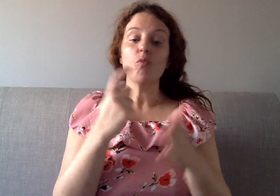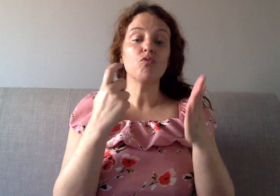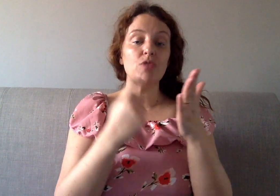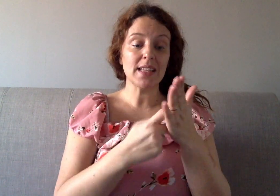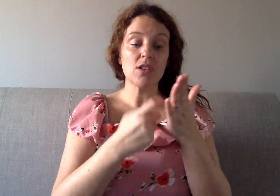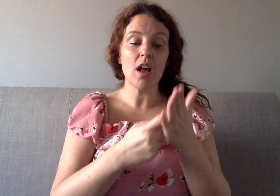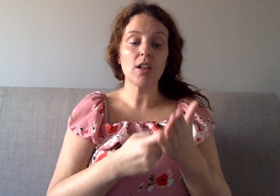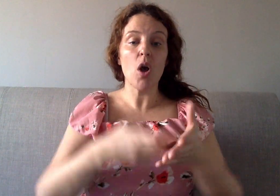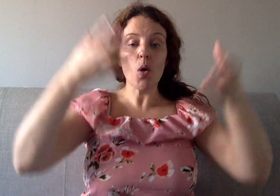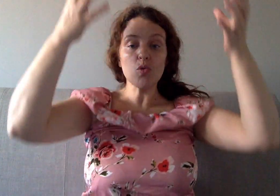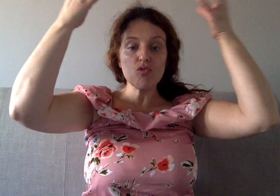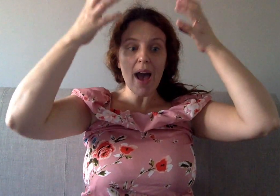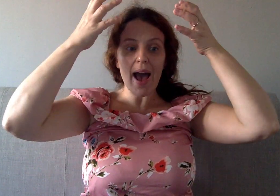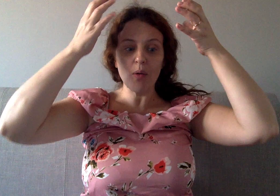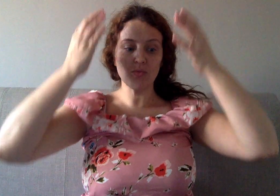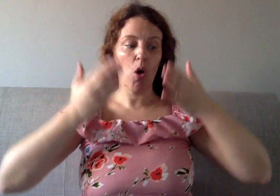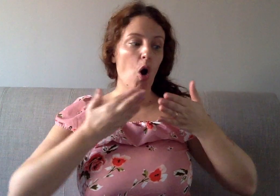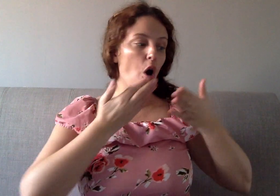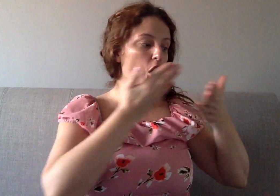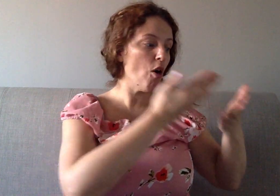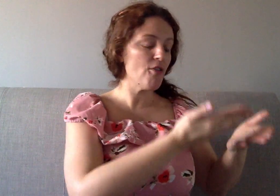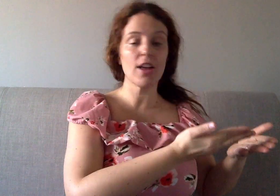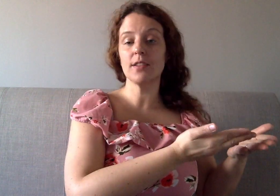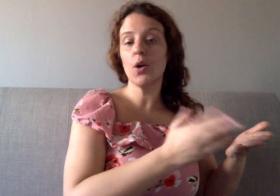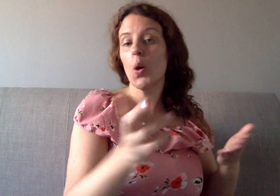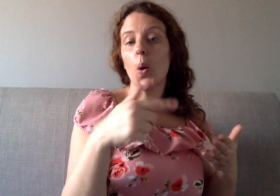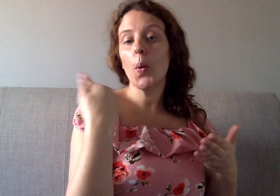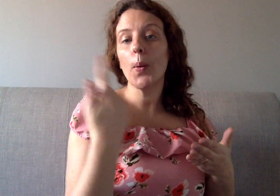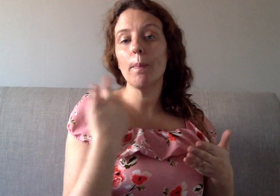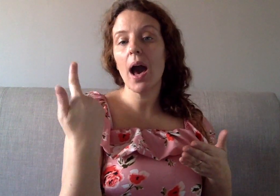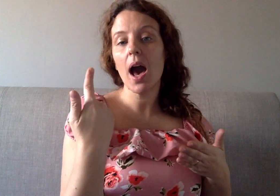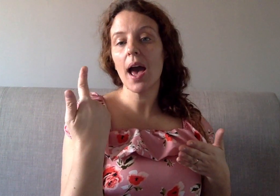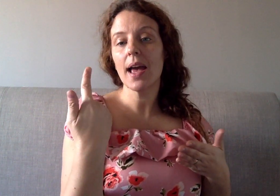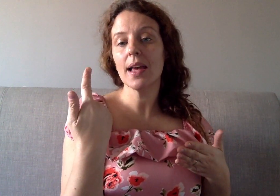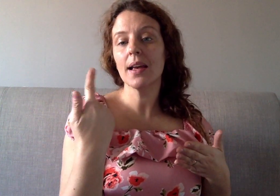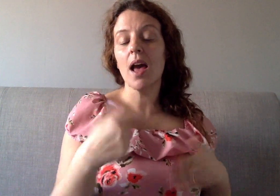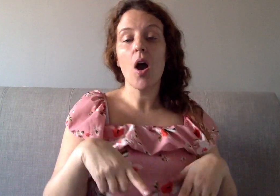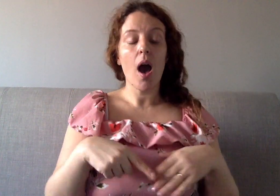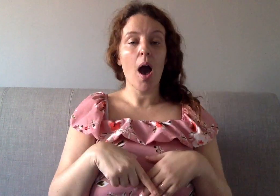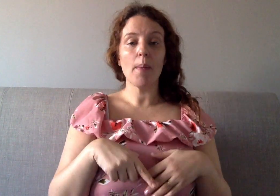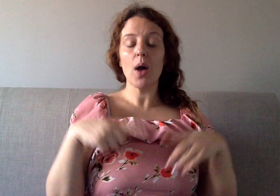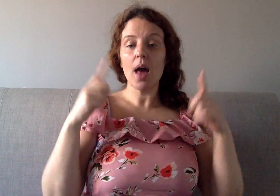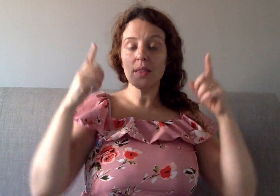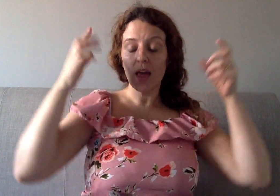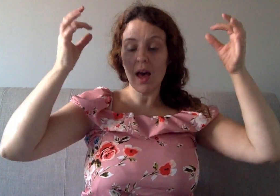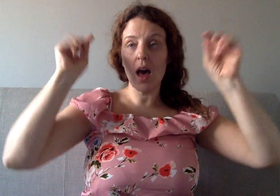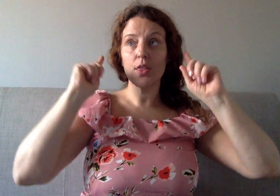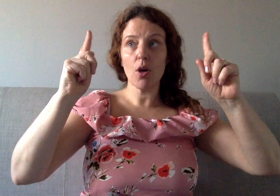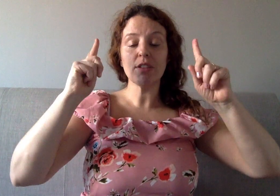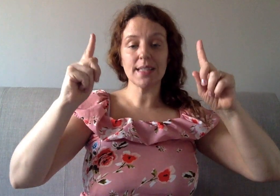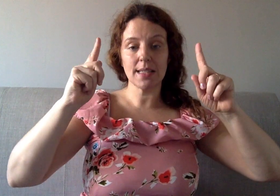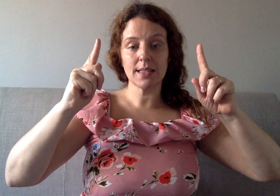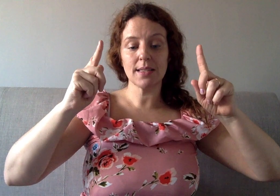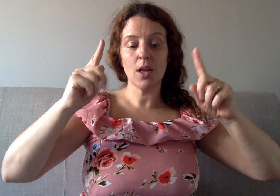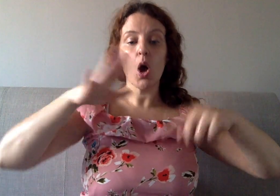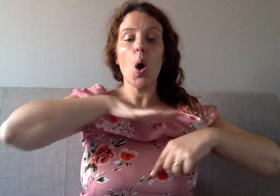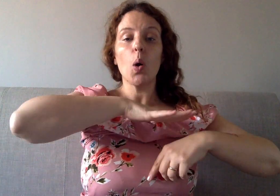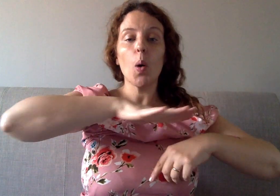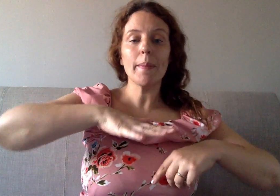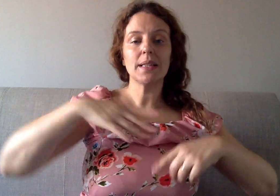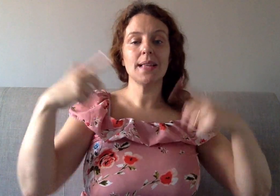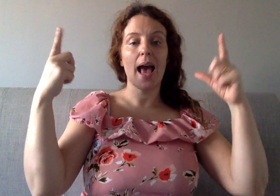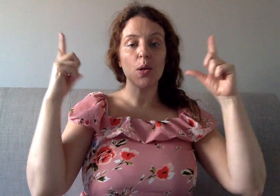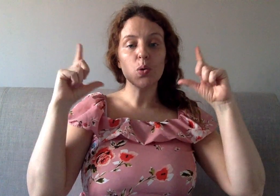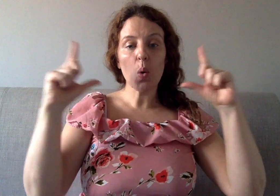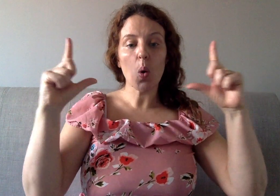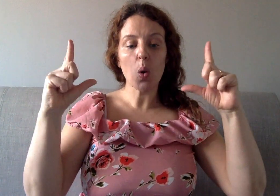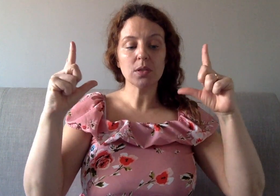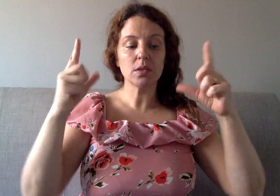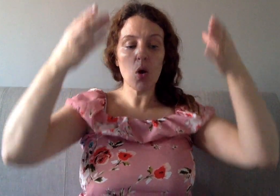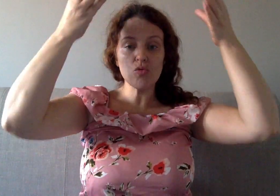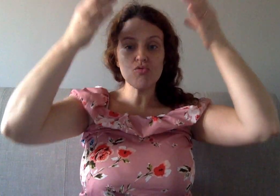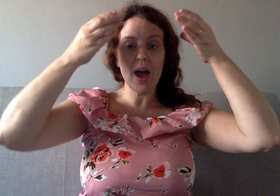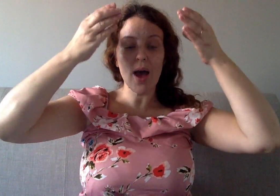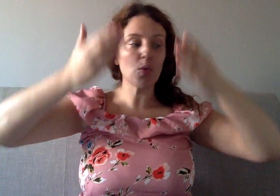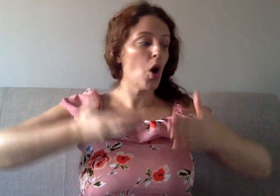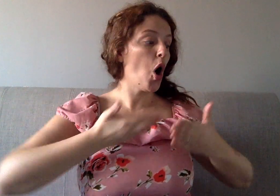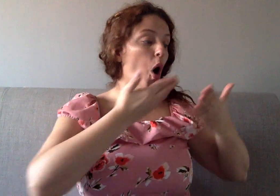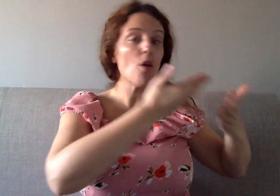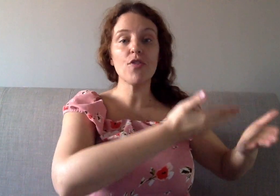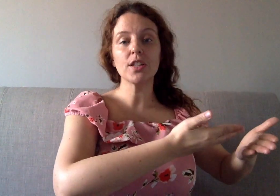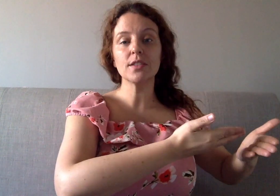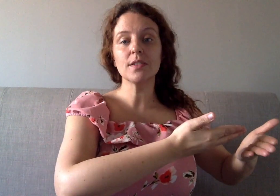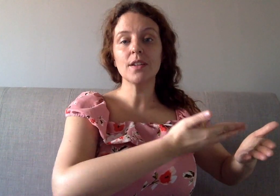But Richard was offered the Crown by the authorities, the commons and Lords.